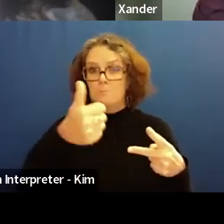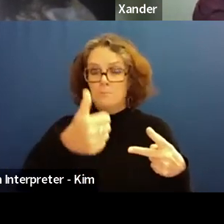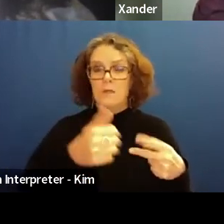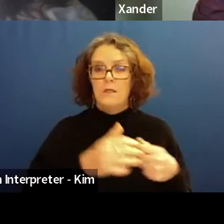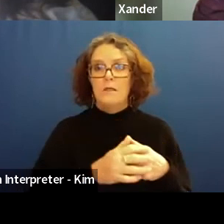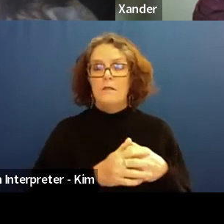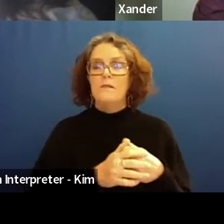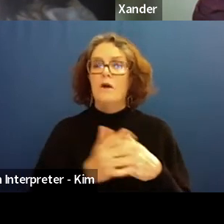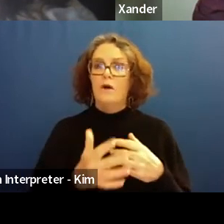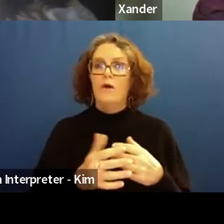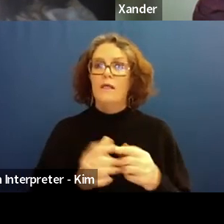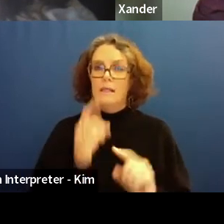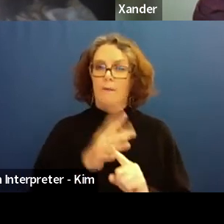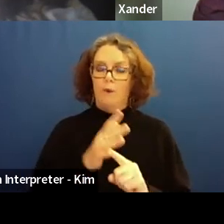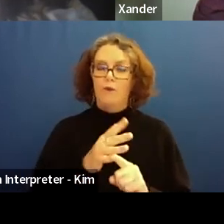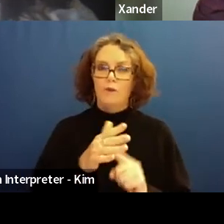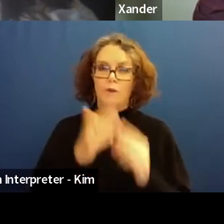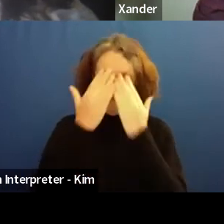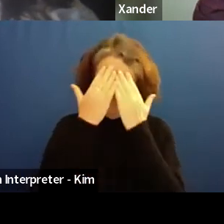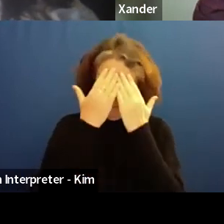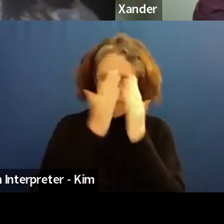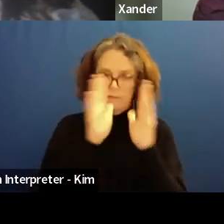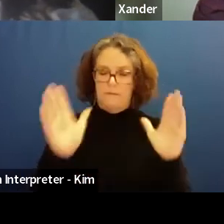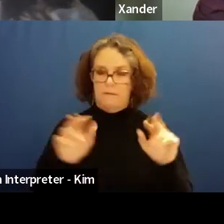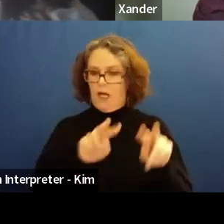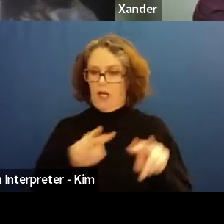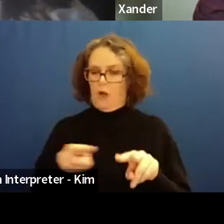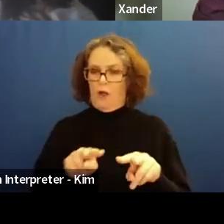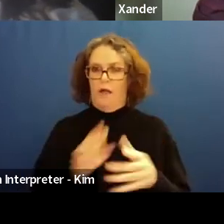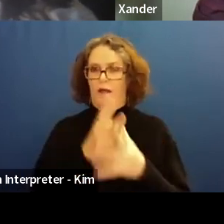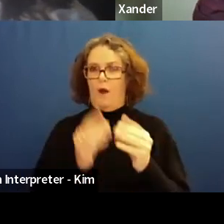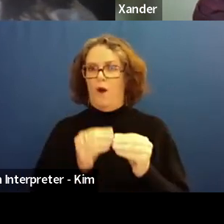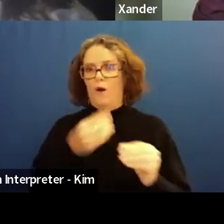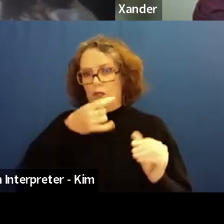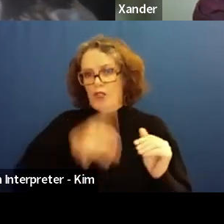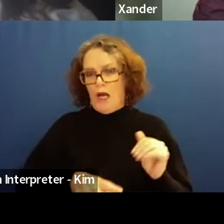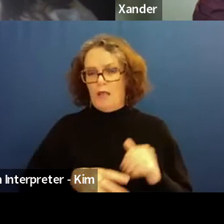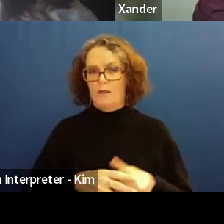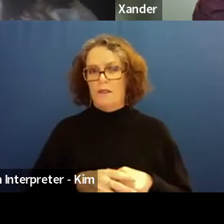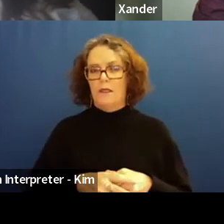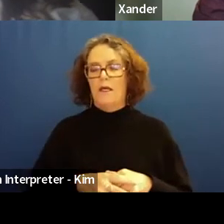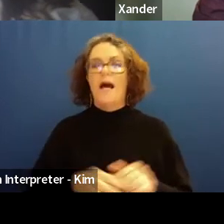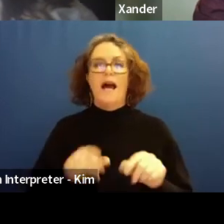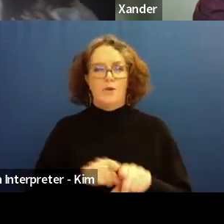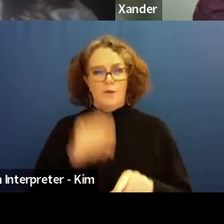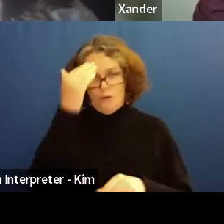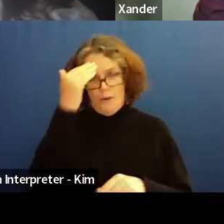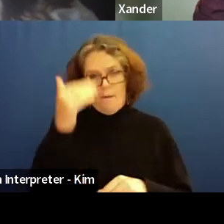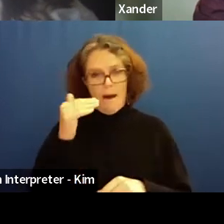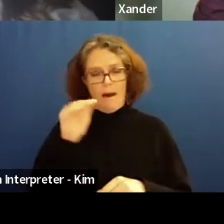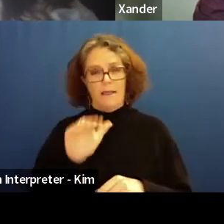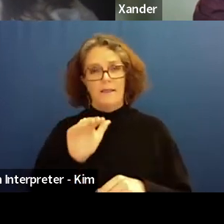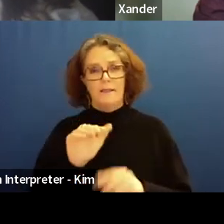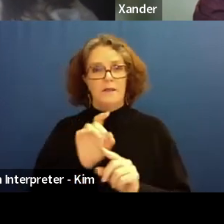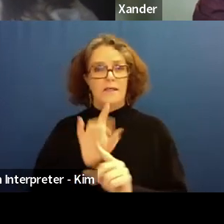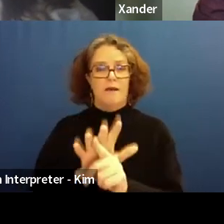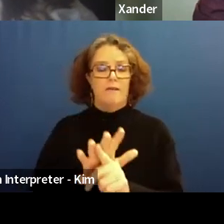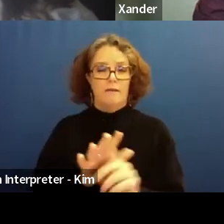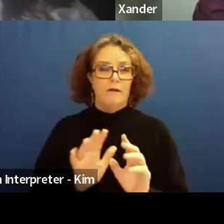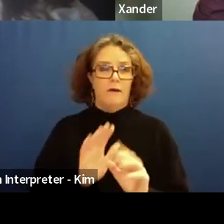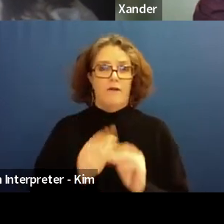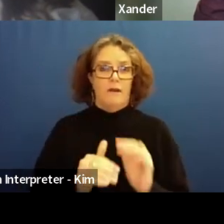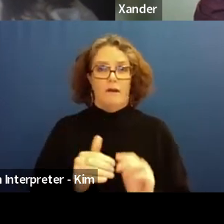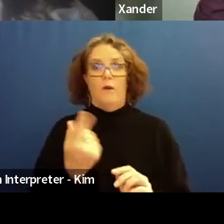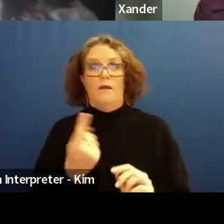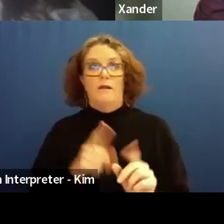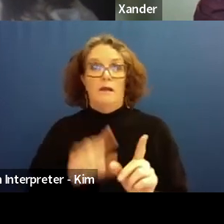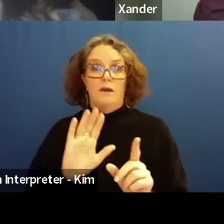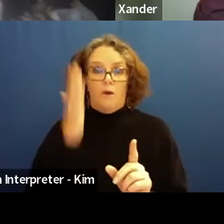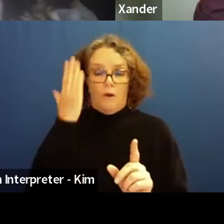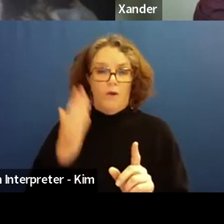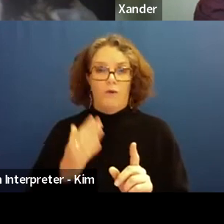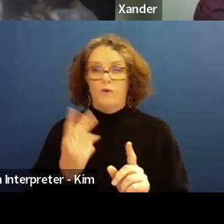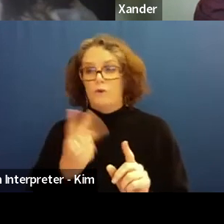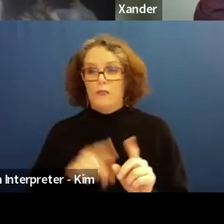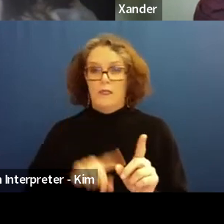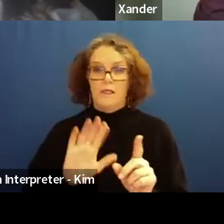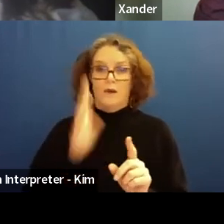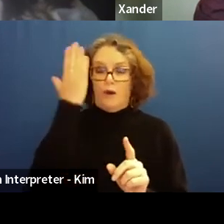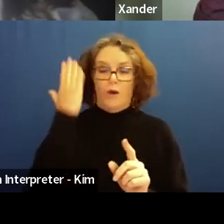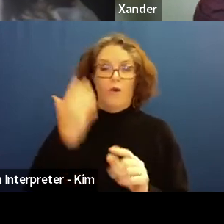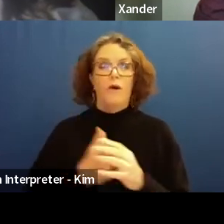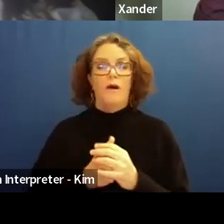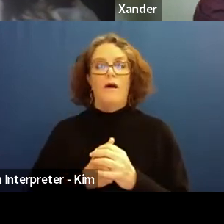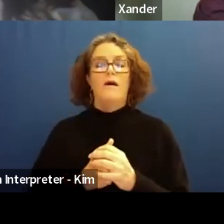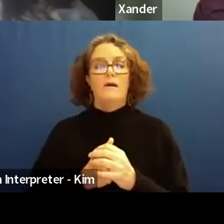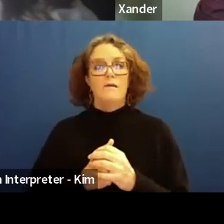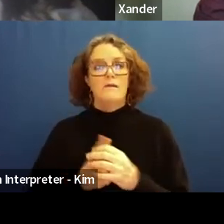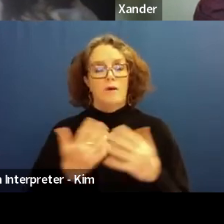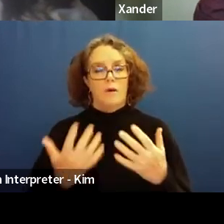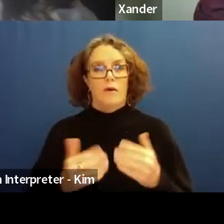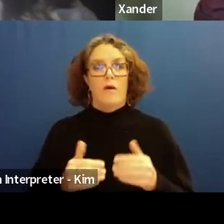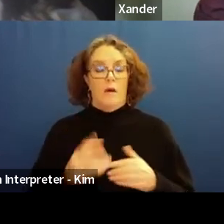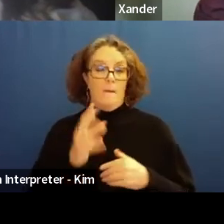So I think it's good to just have a holistic picture, and also just remind yourself sometimes of, you know, a year ago or two years ago and just have that big picture of, I might not be seeing progress in this particular area right now but that doesn't